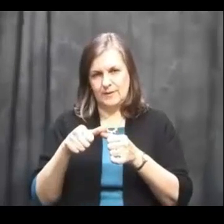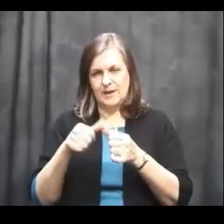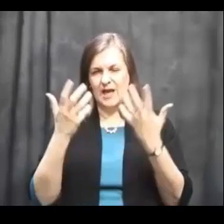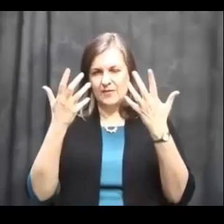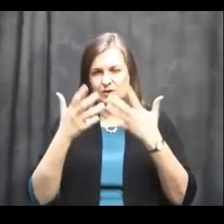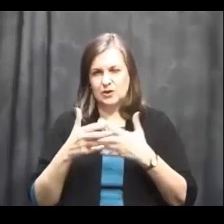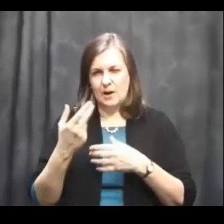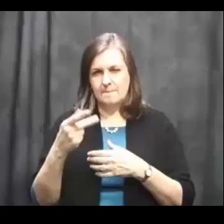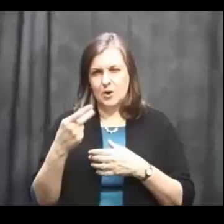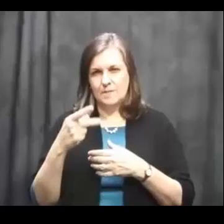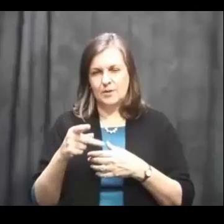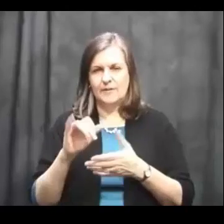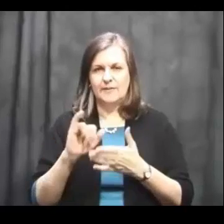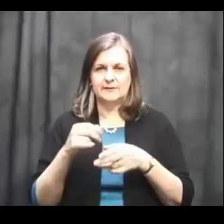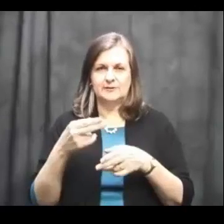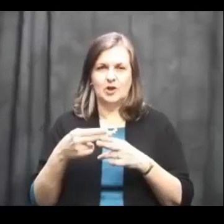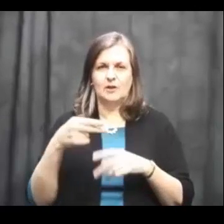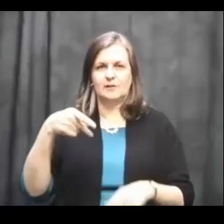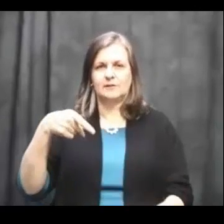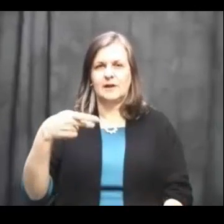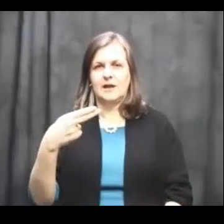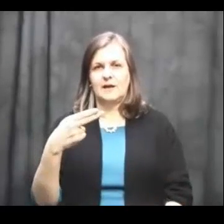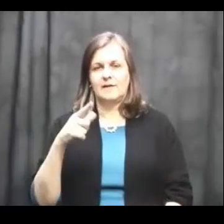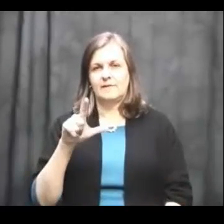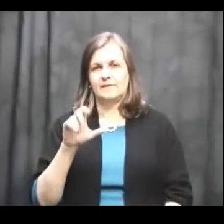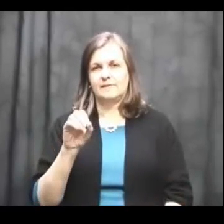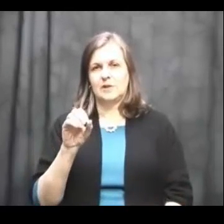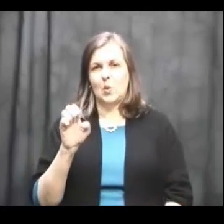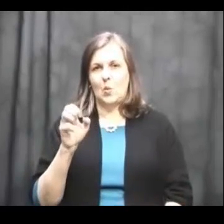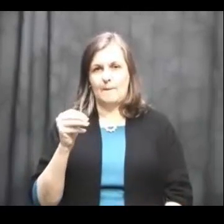surrounded by the darker purple which is the phloem